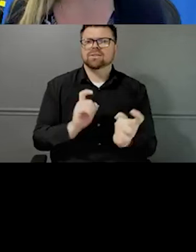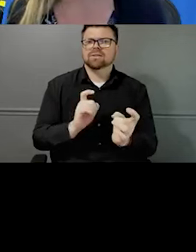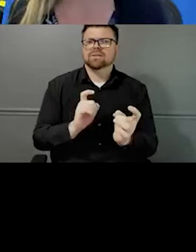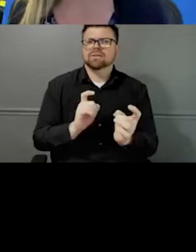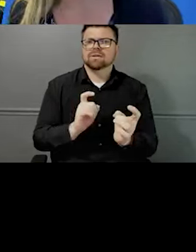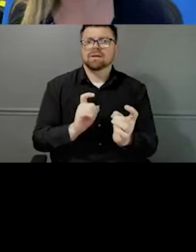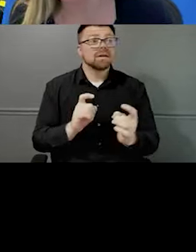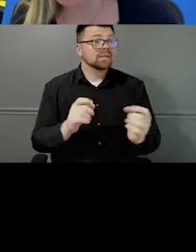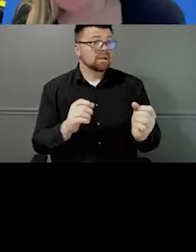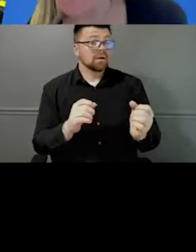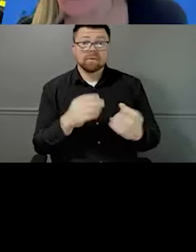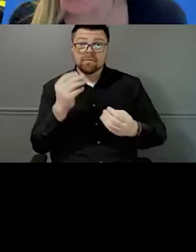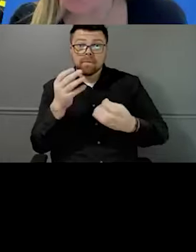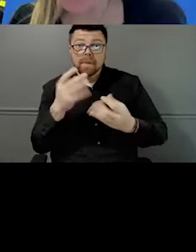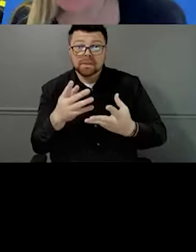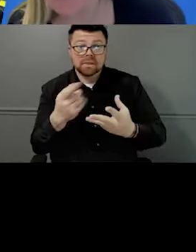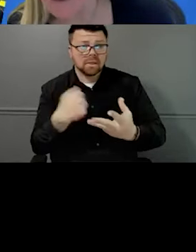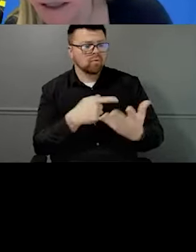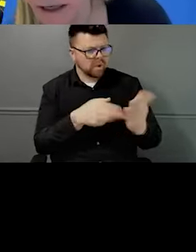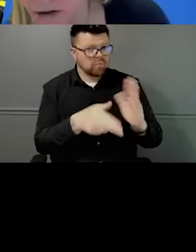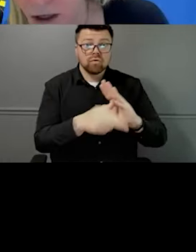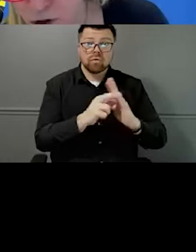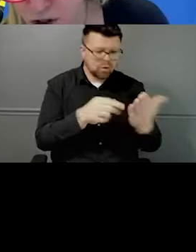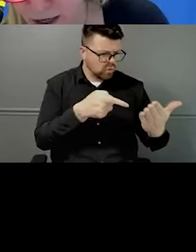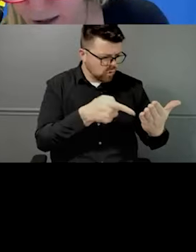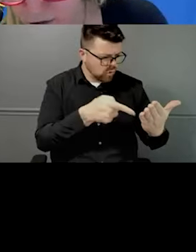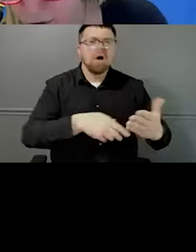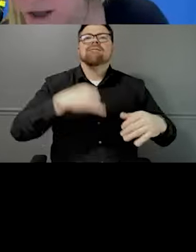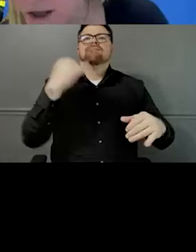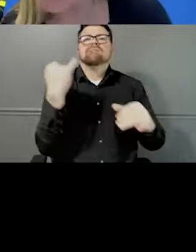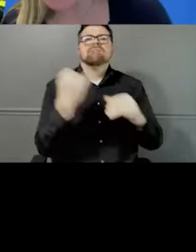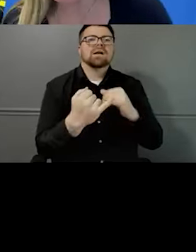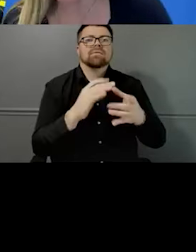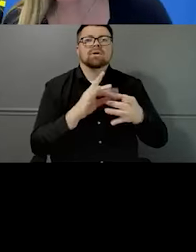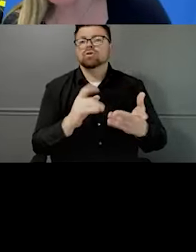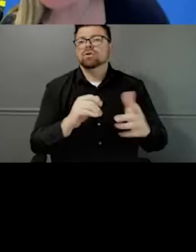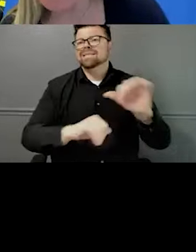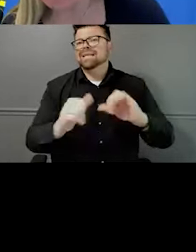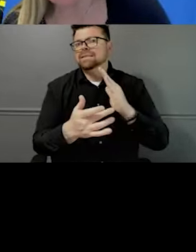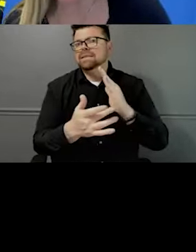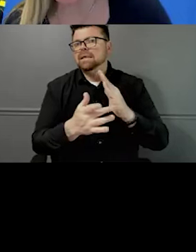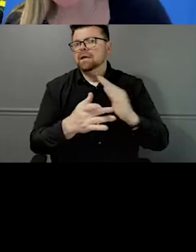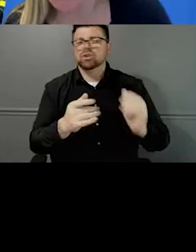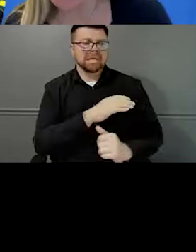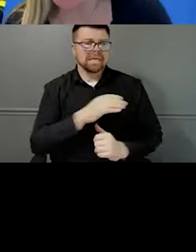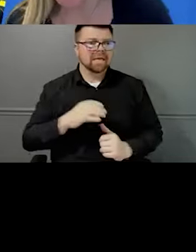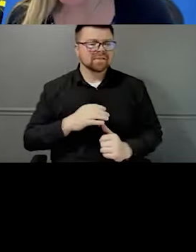finalizing with the National Science and Technology Council, and I thought this might be very helpful.